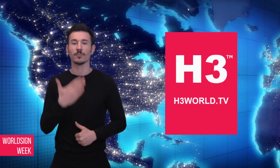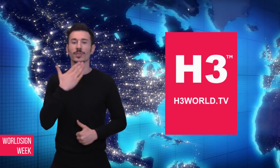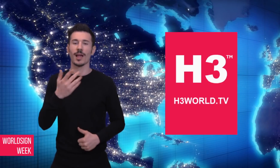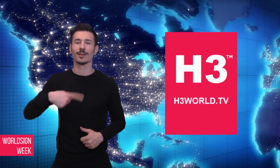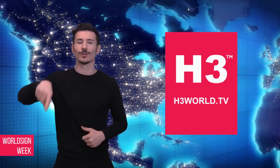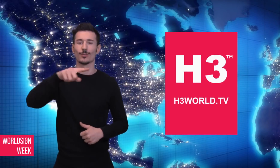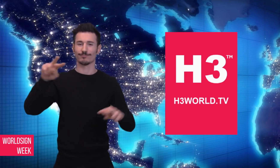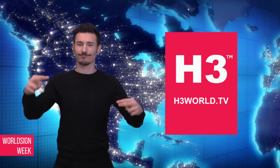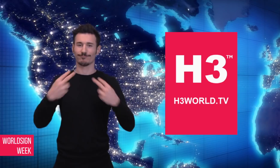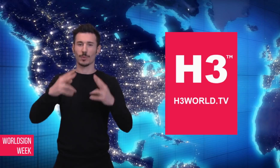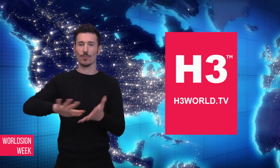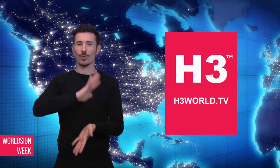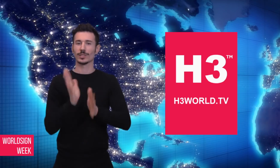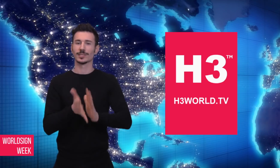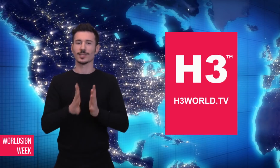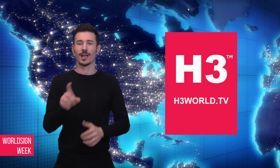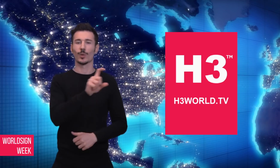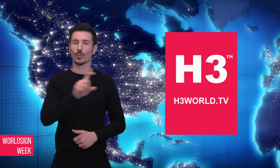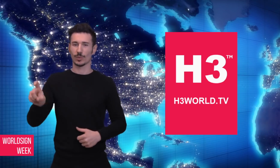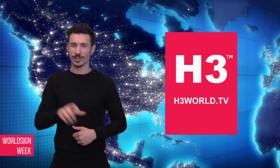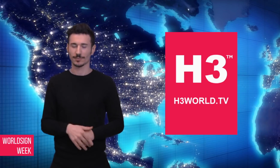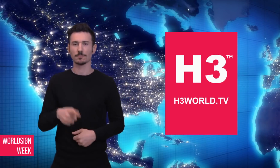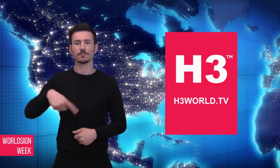Thank you for wa tching WorldSign Week,